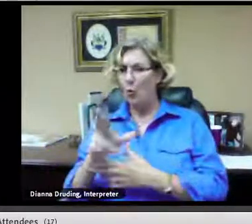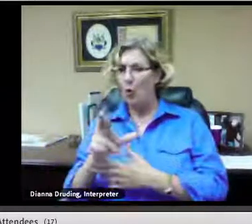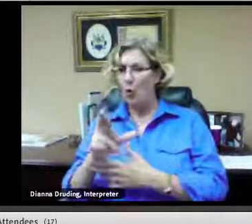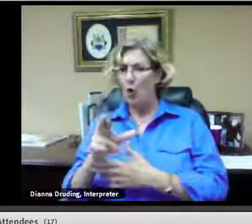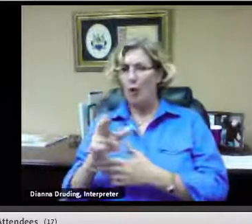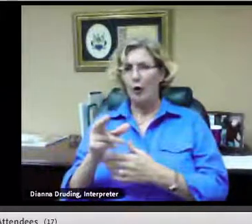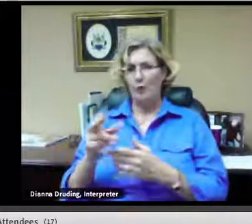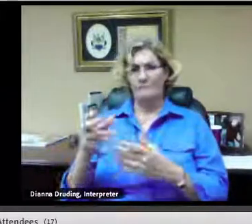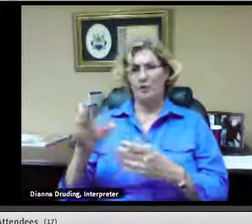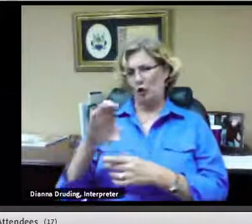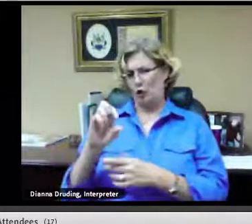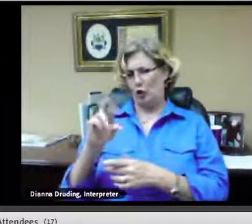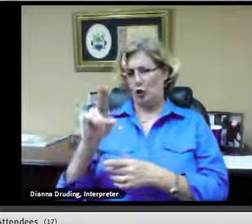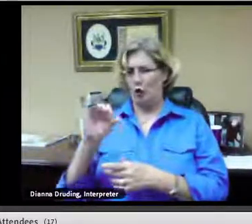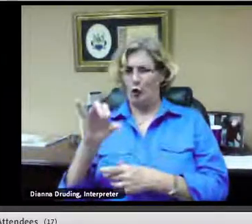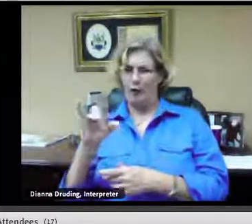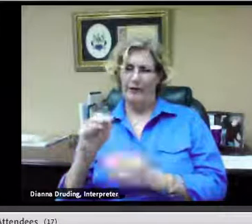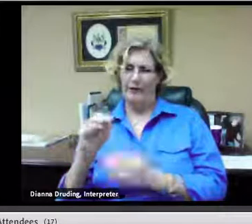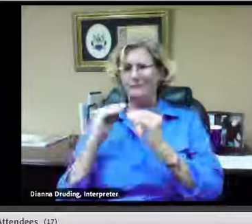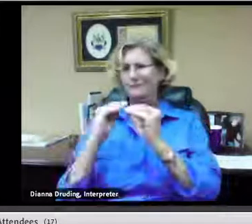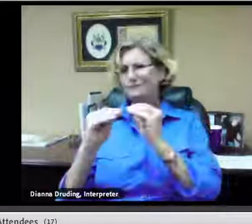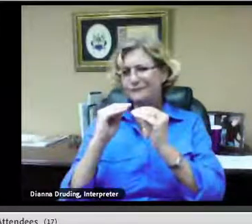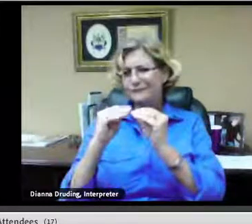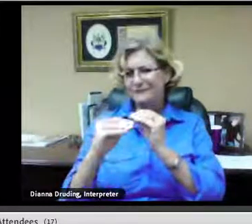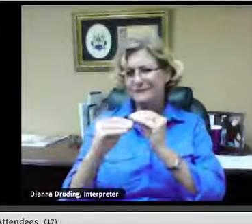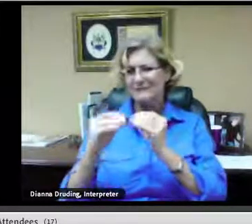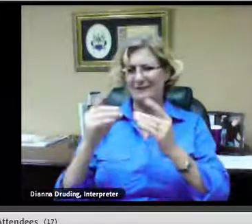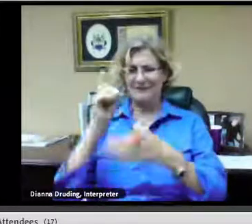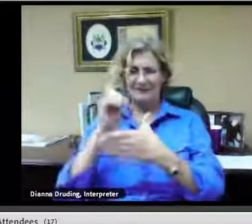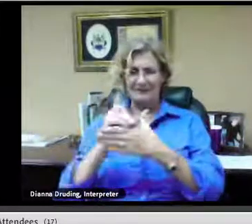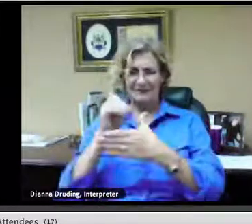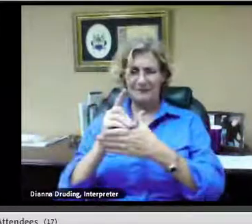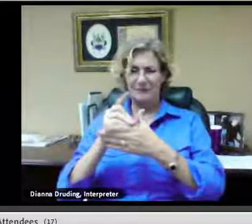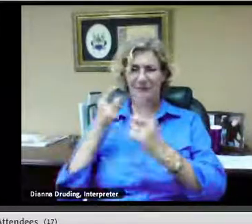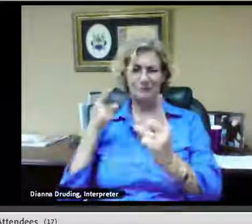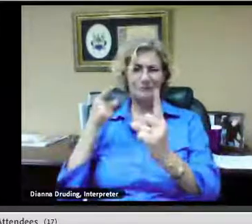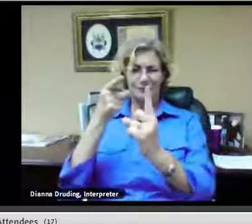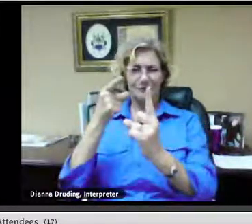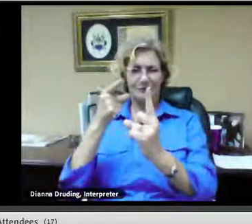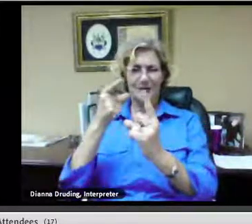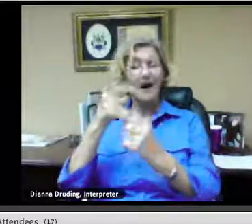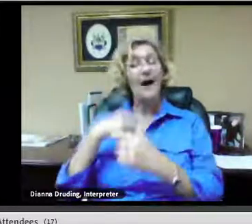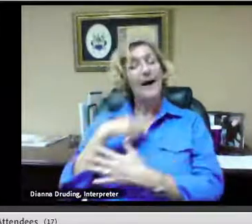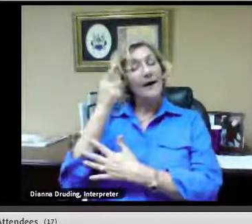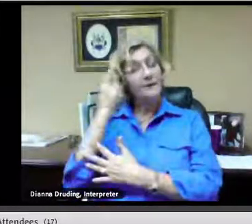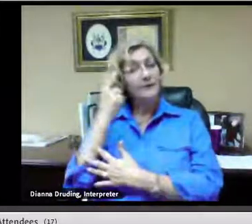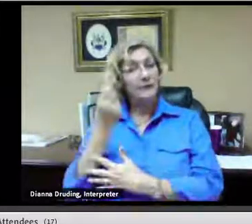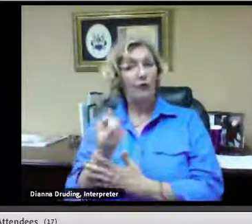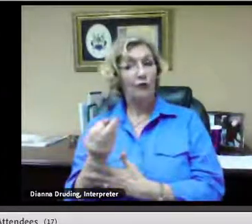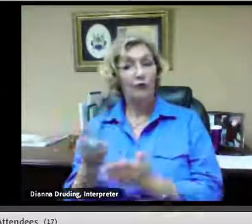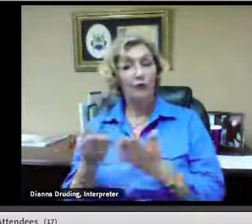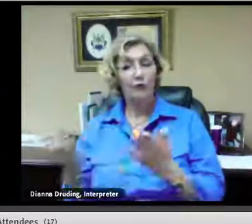So I think that there are some good things to this model. Some disabilities are caused by disease or trauma,